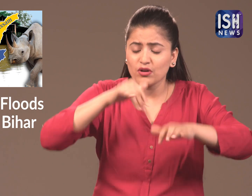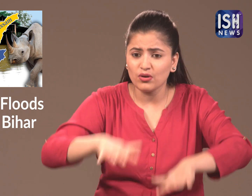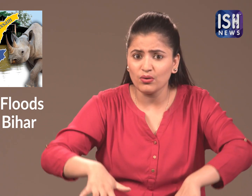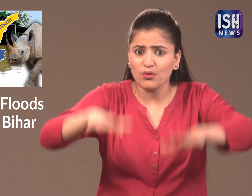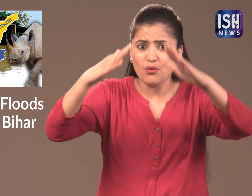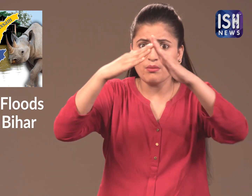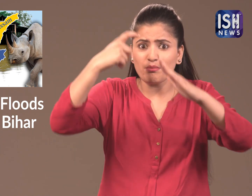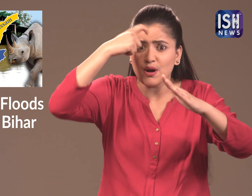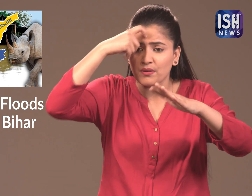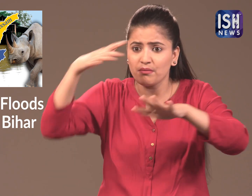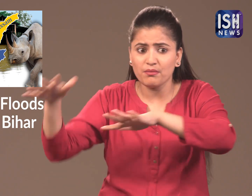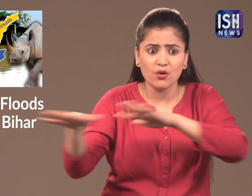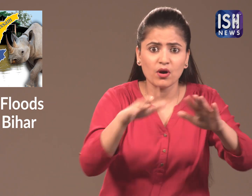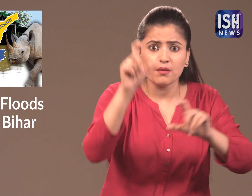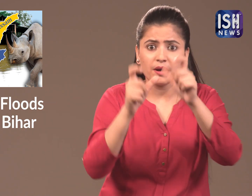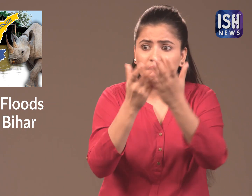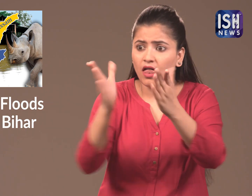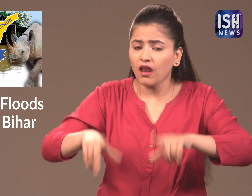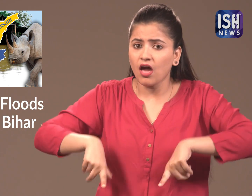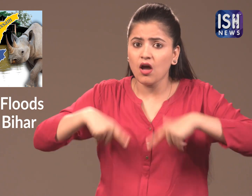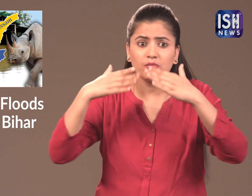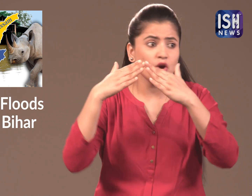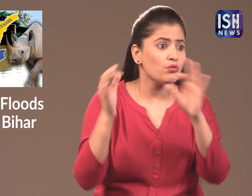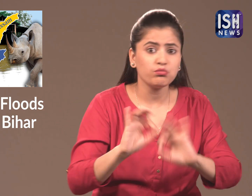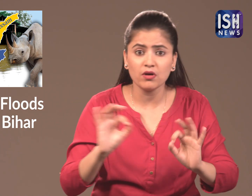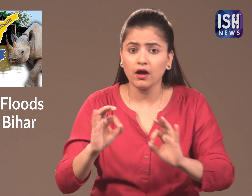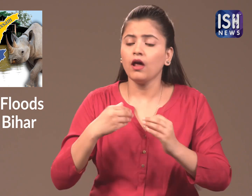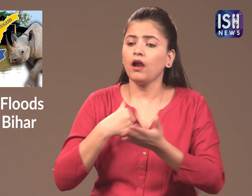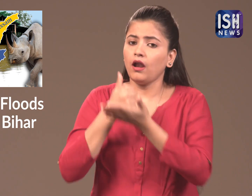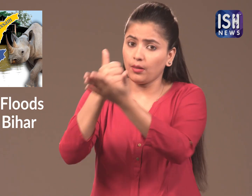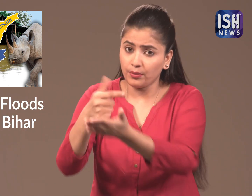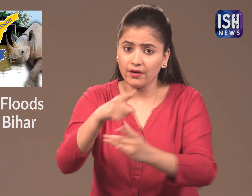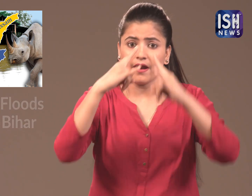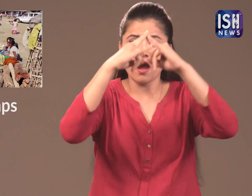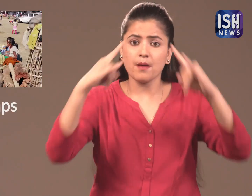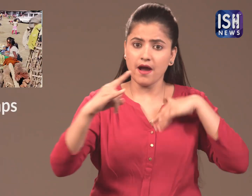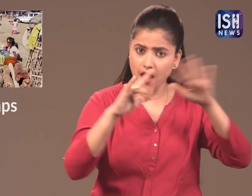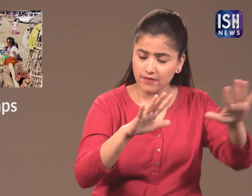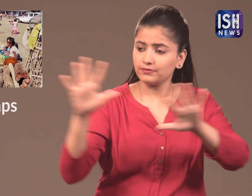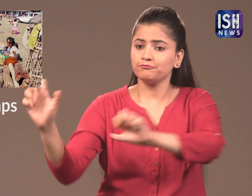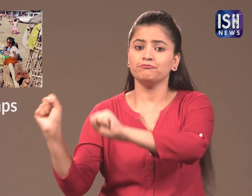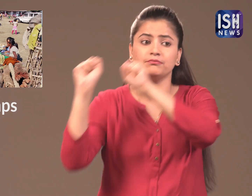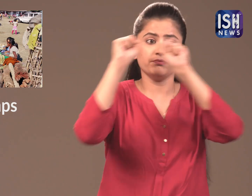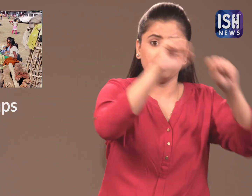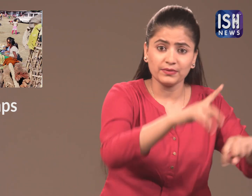People who have lost their homes in the floods were taken to relief camps.